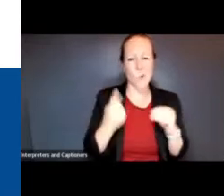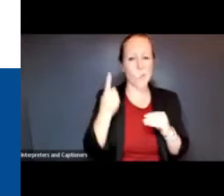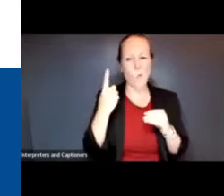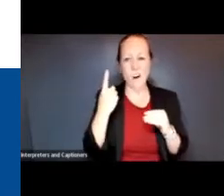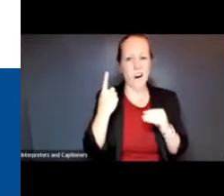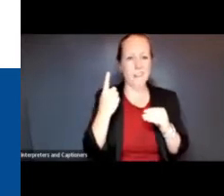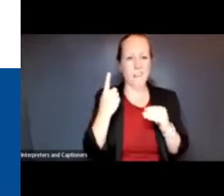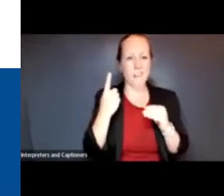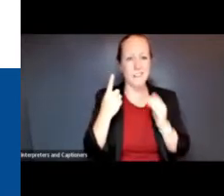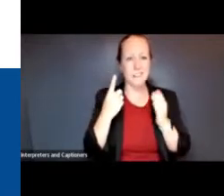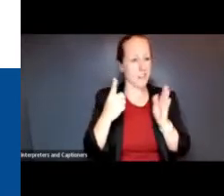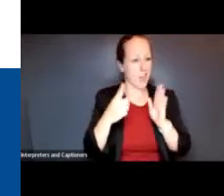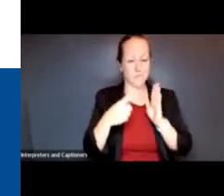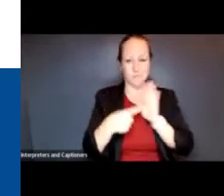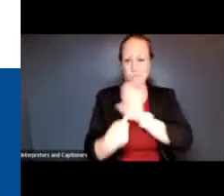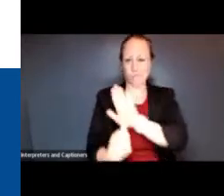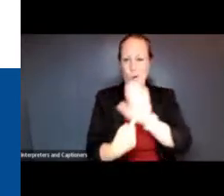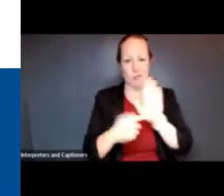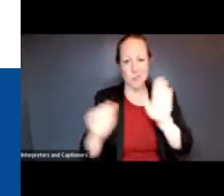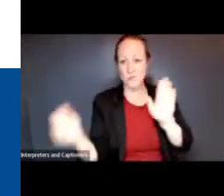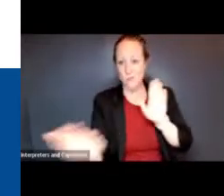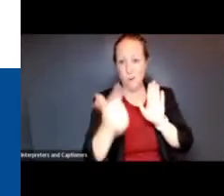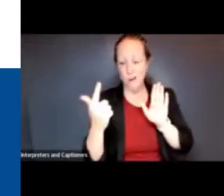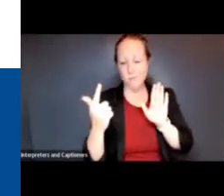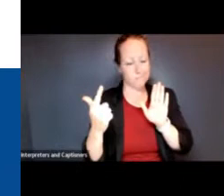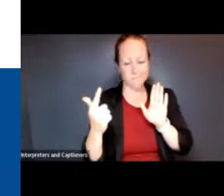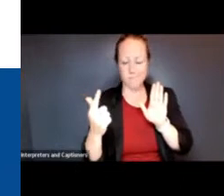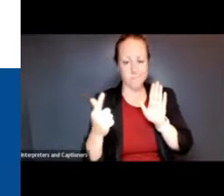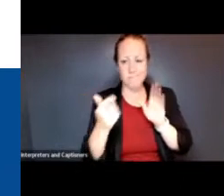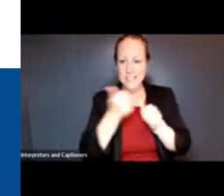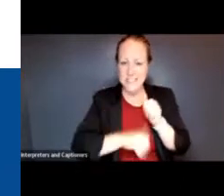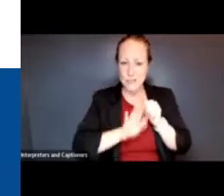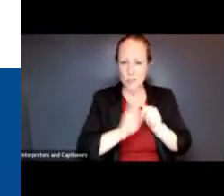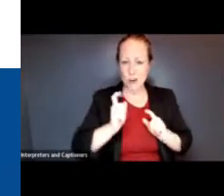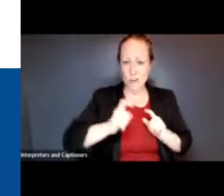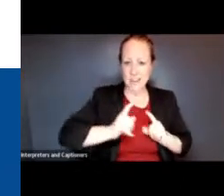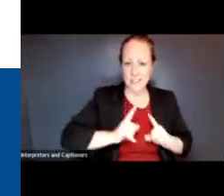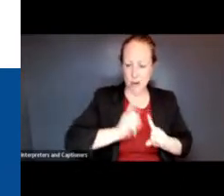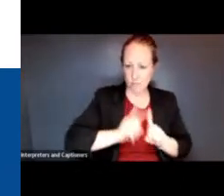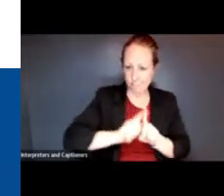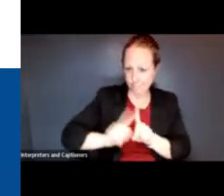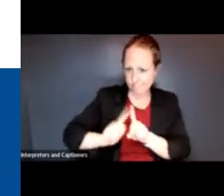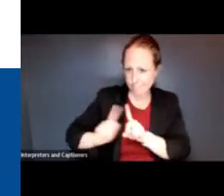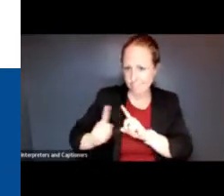representation for all, they all have their unique needs very unique challenges. And if